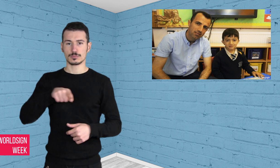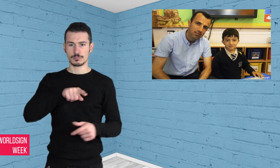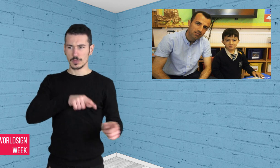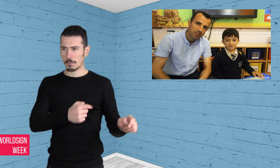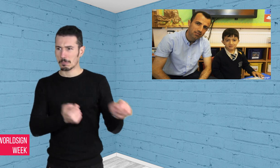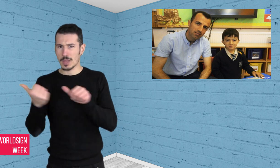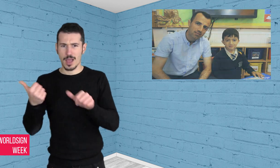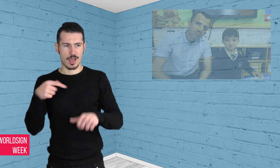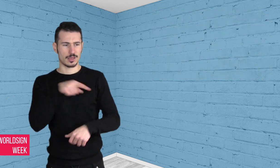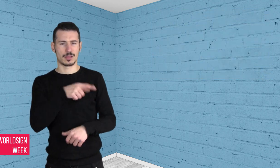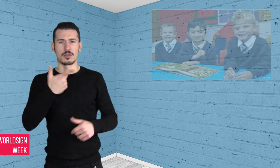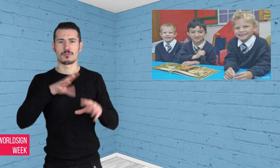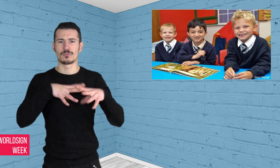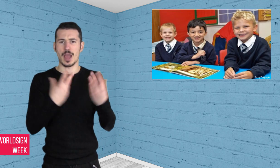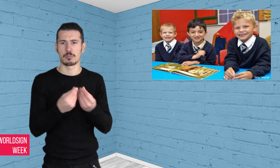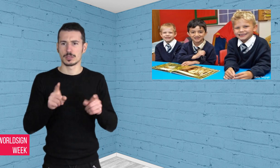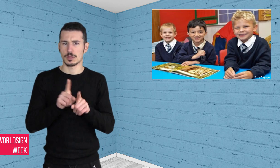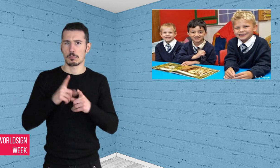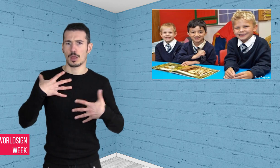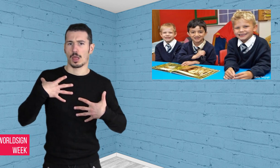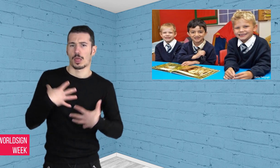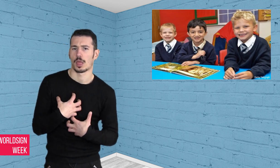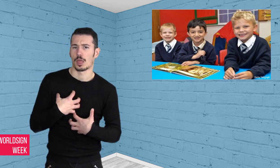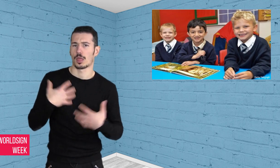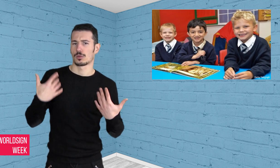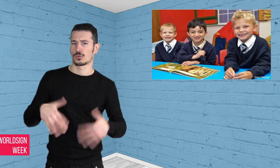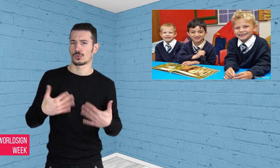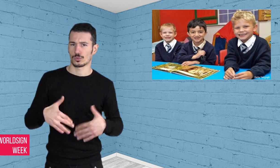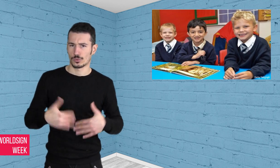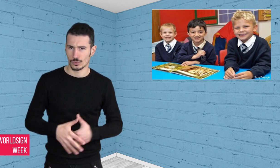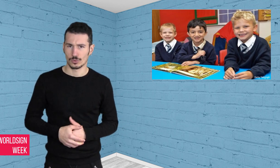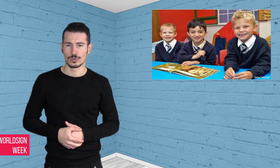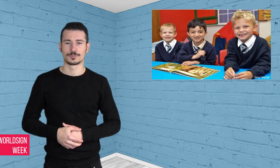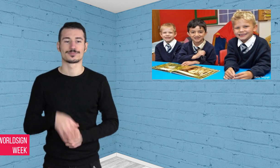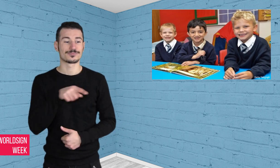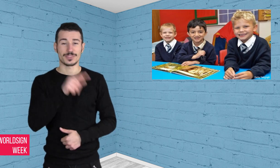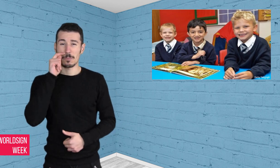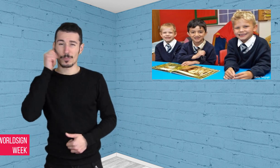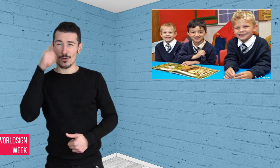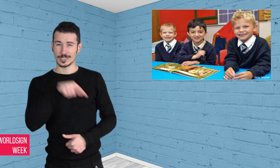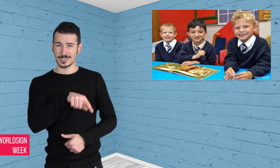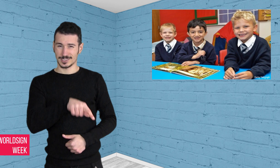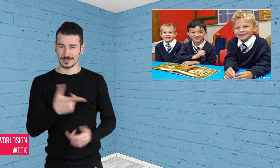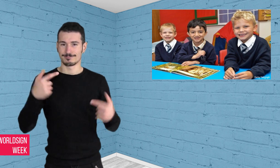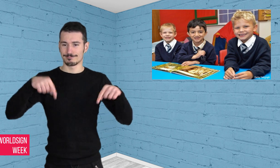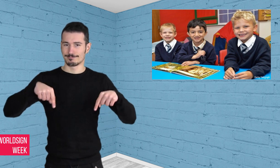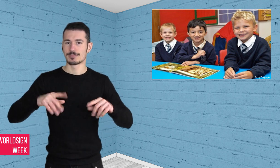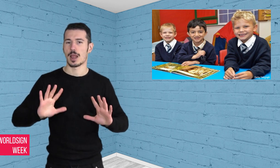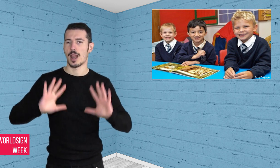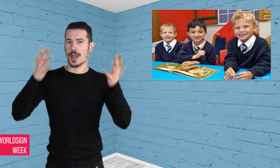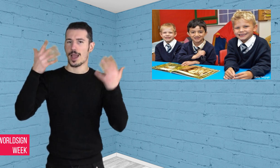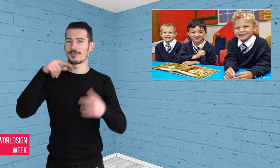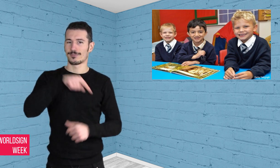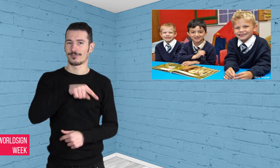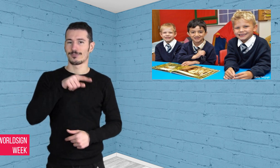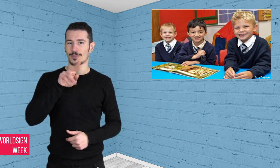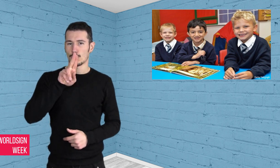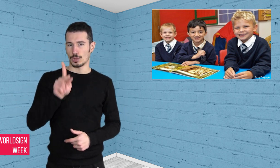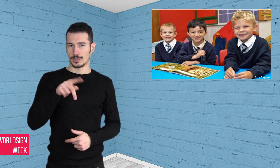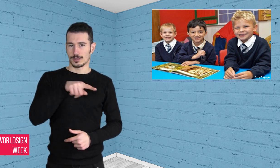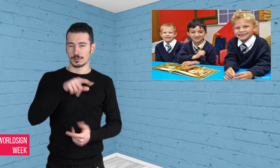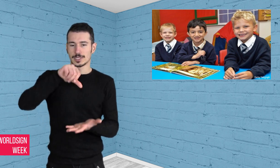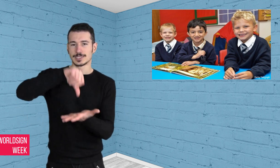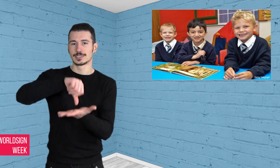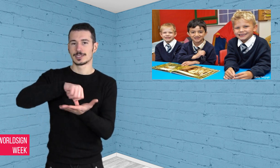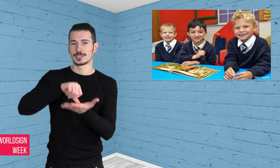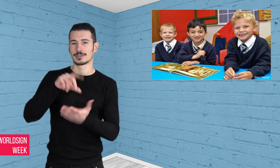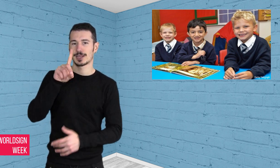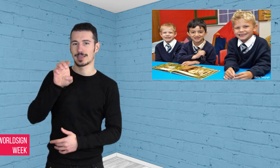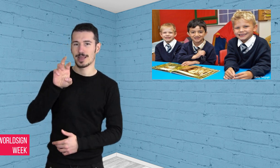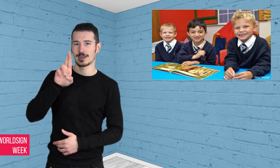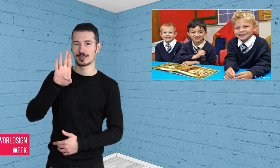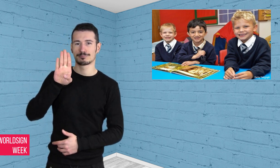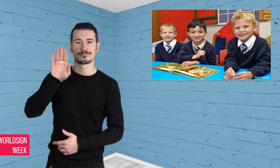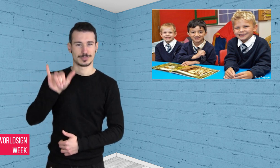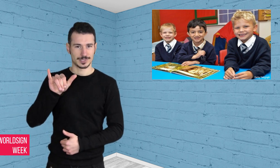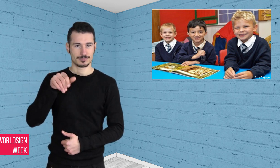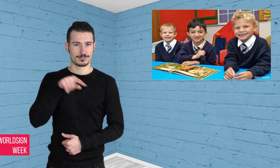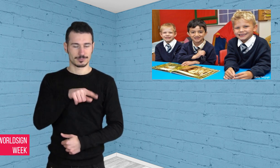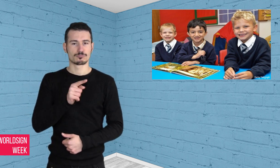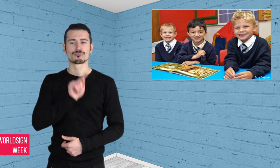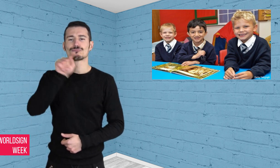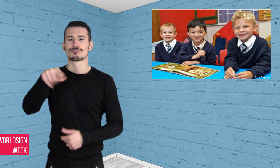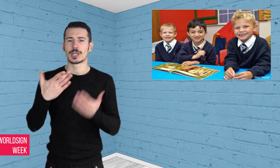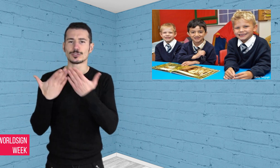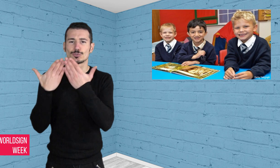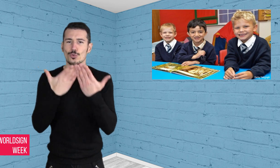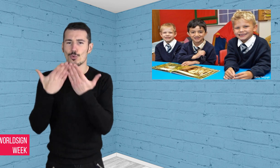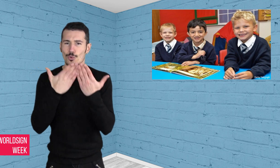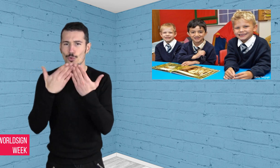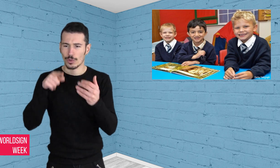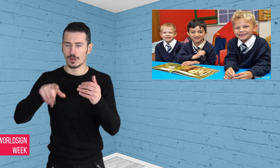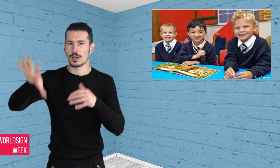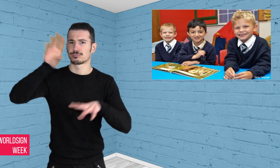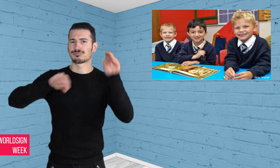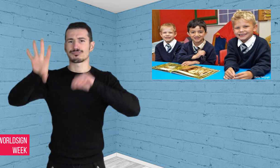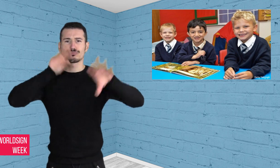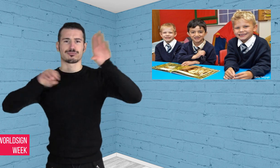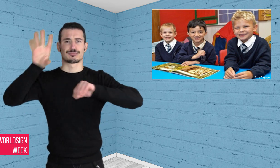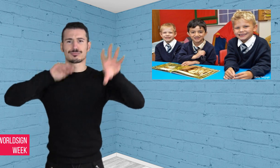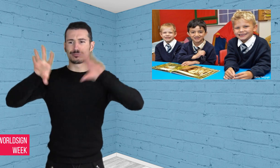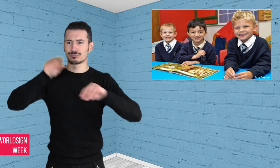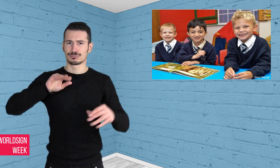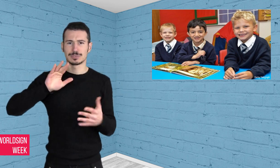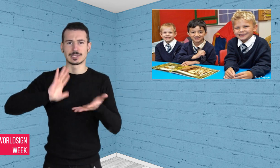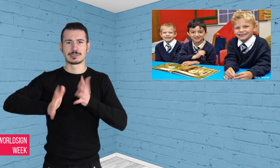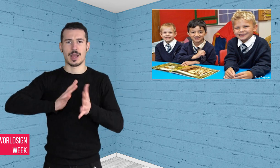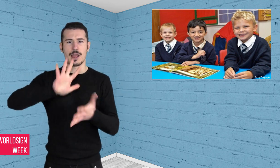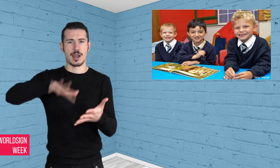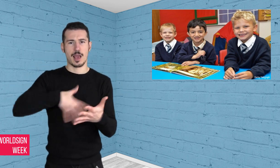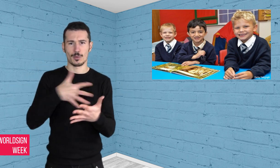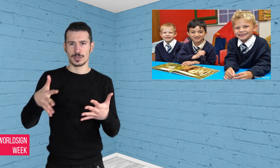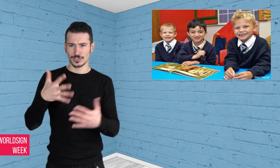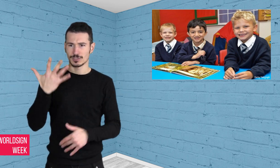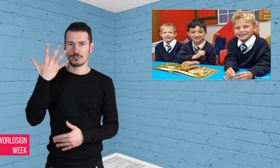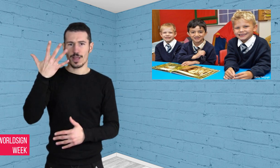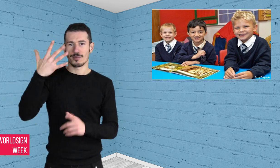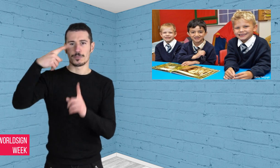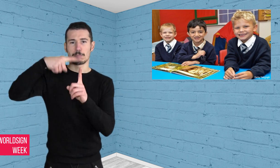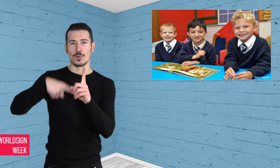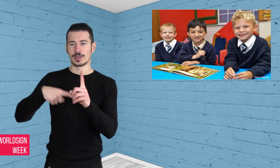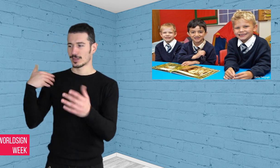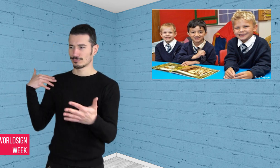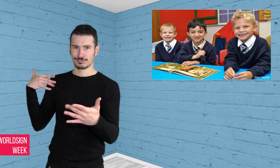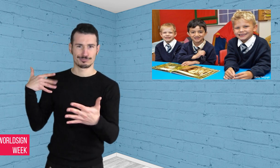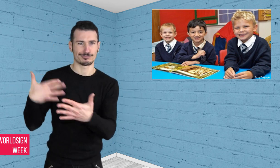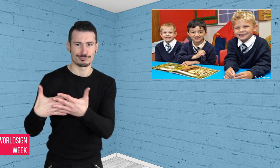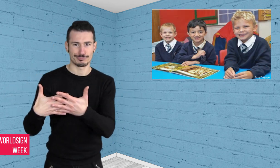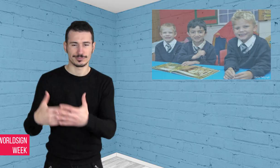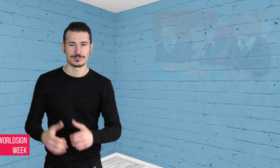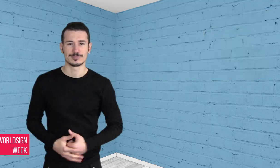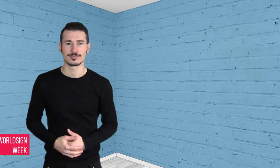language in just five months.